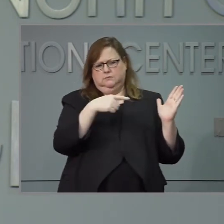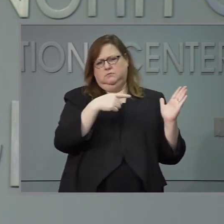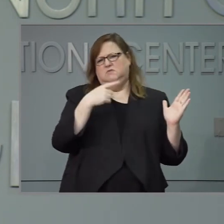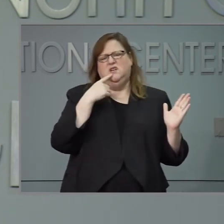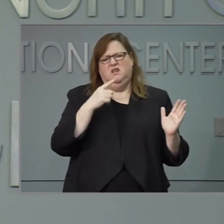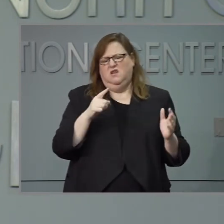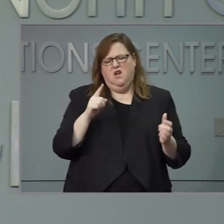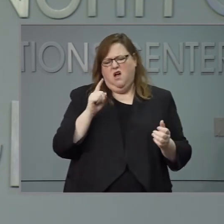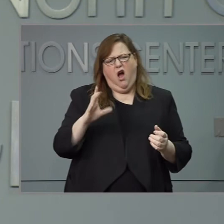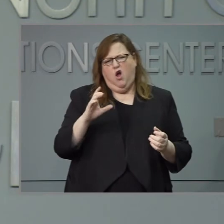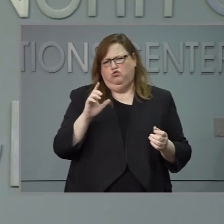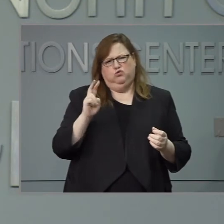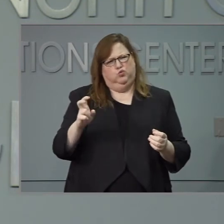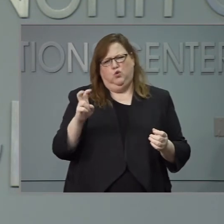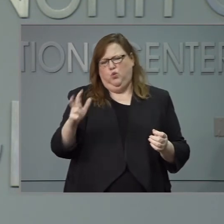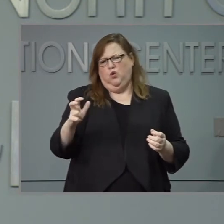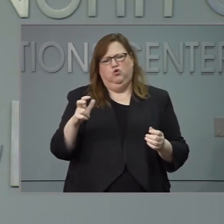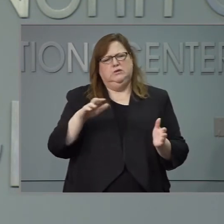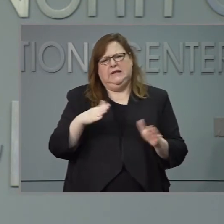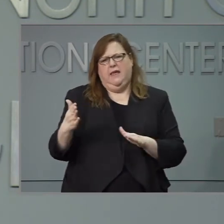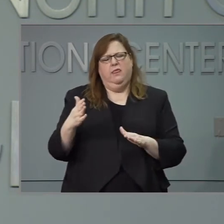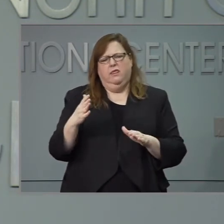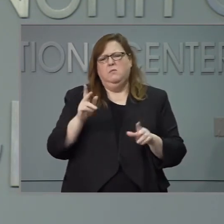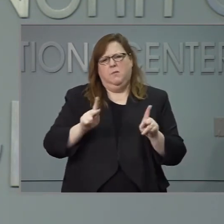MÁS, Y TENEMOS QUE TENER LOS MEJORES POLICÍAS, TAMBIÉN LO